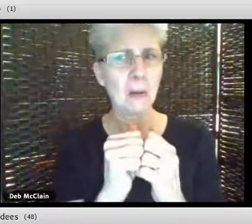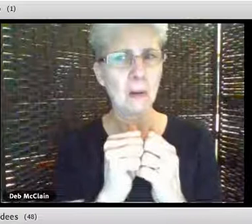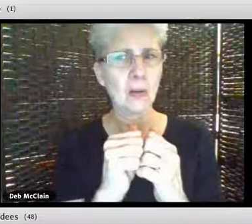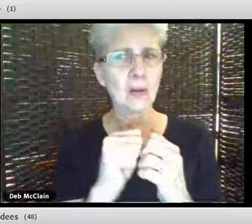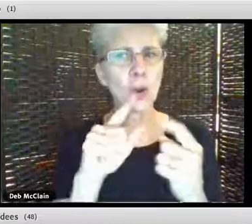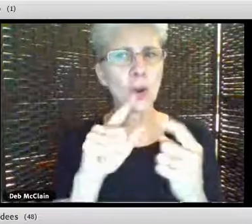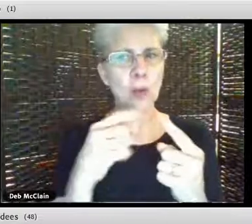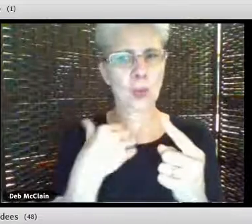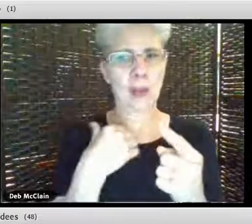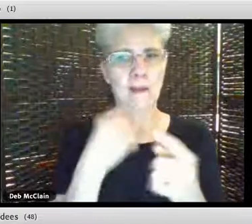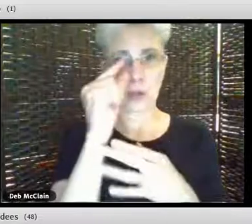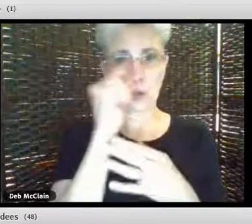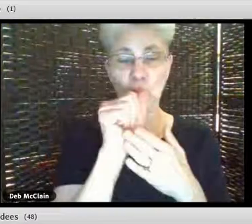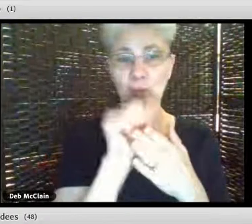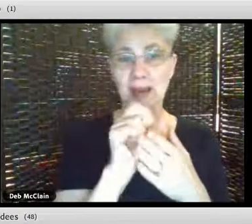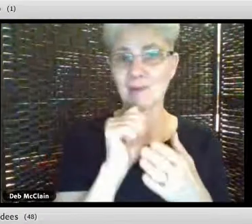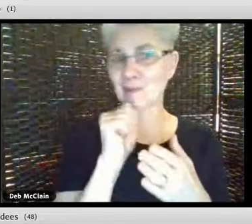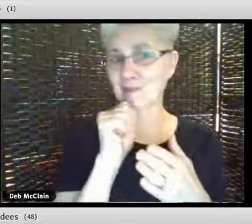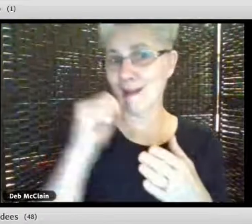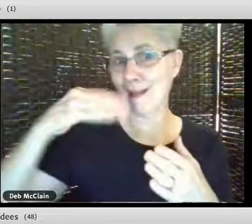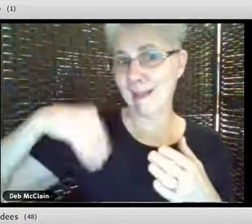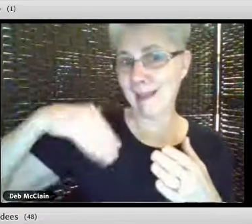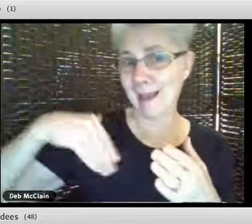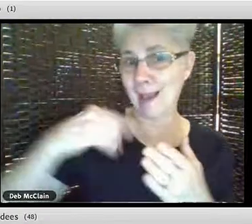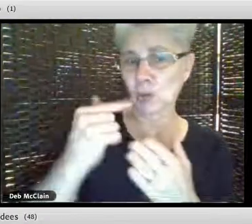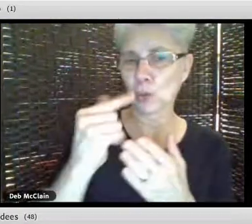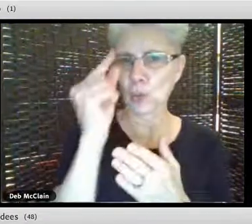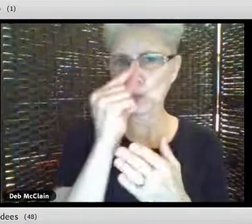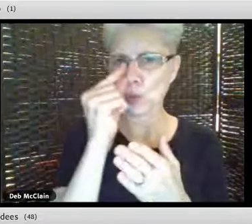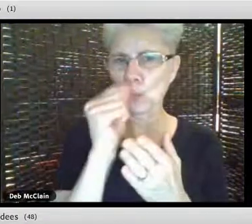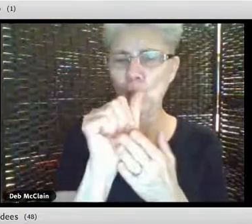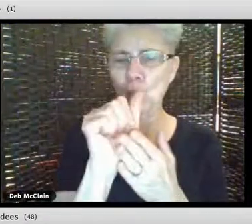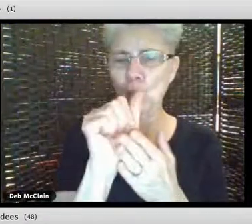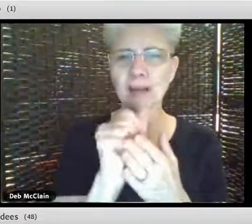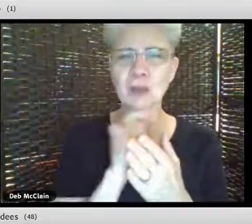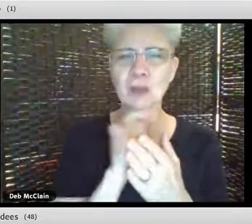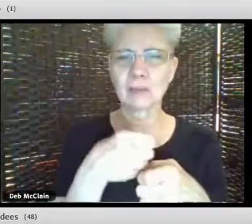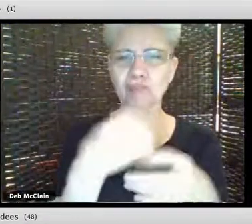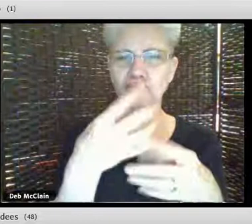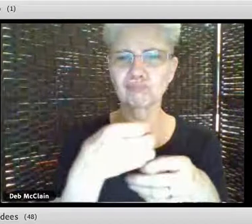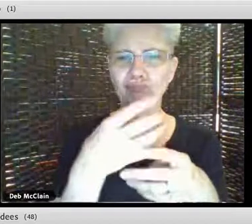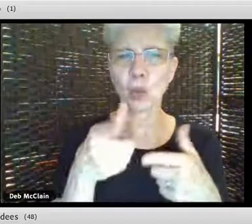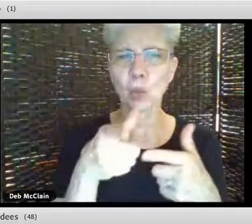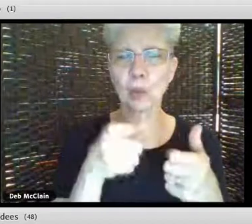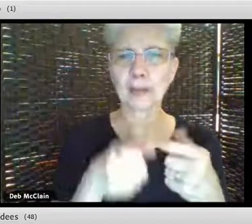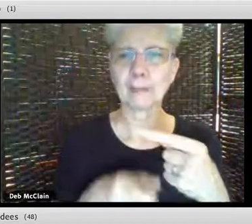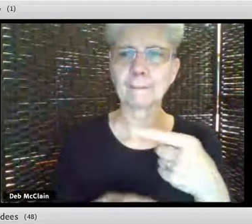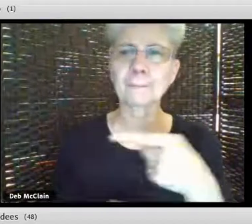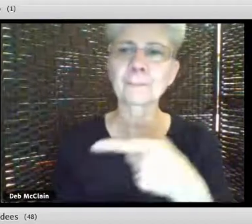when you have a Google account or you don't have a Google account, so I'm going to kind of fly through this really quickly.